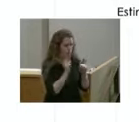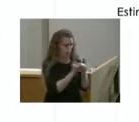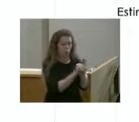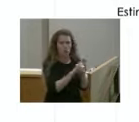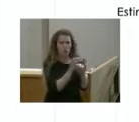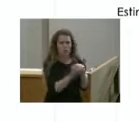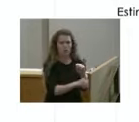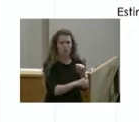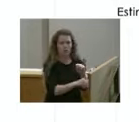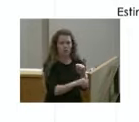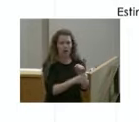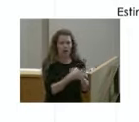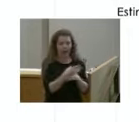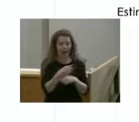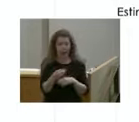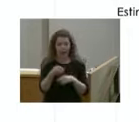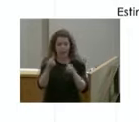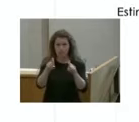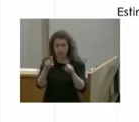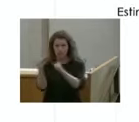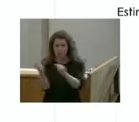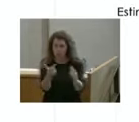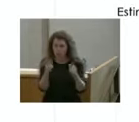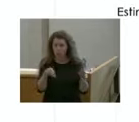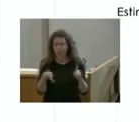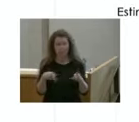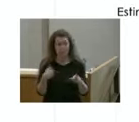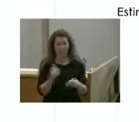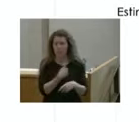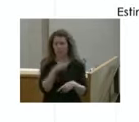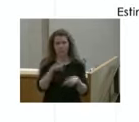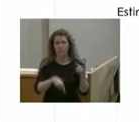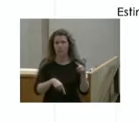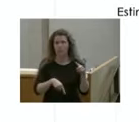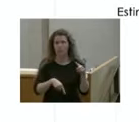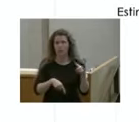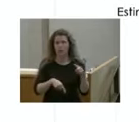test. And so, there is low level circulation out in the community right now even though